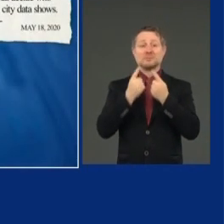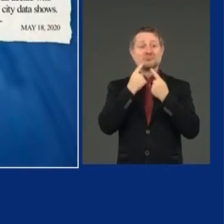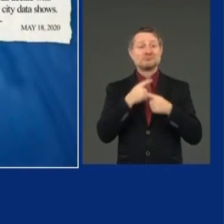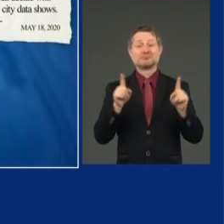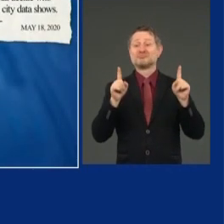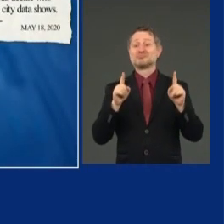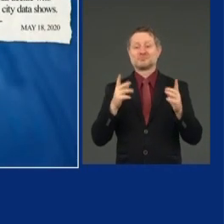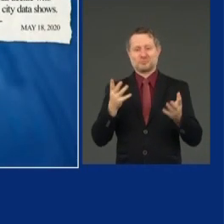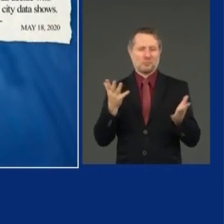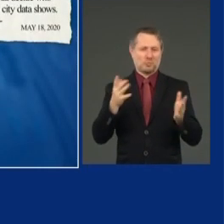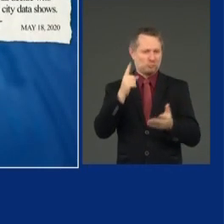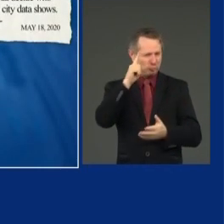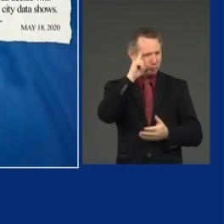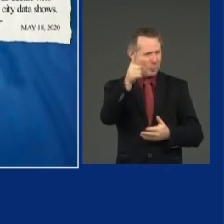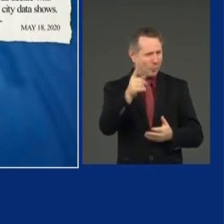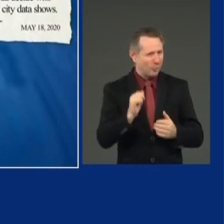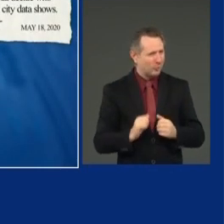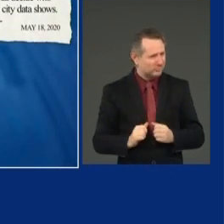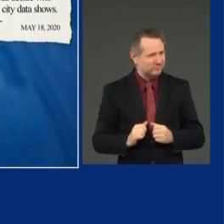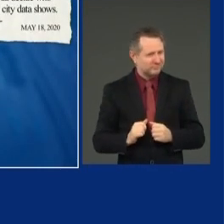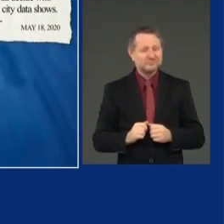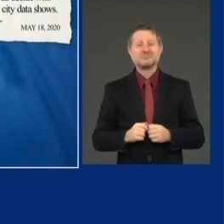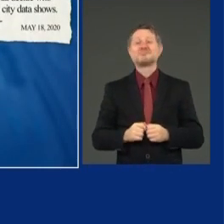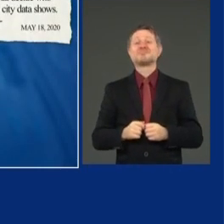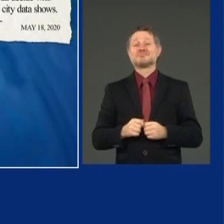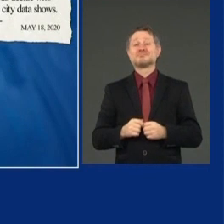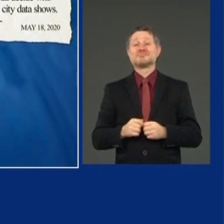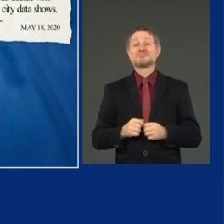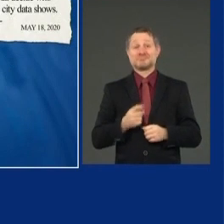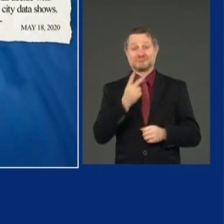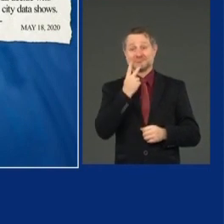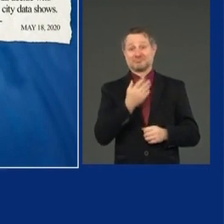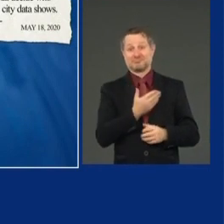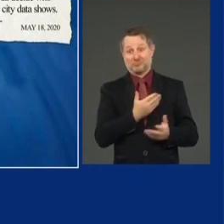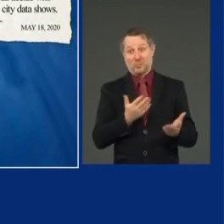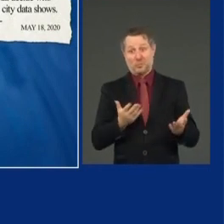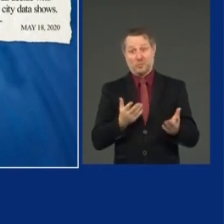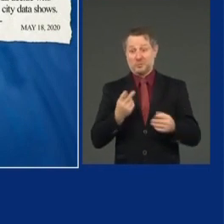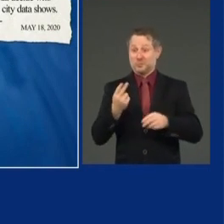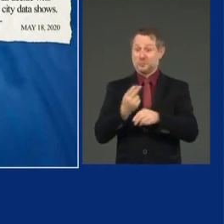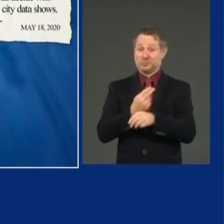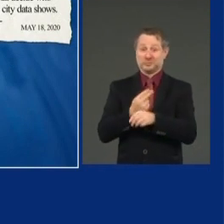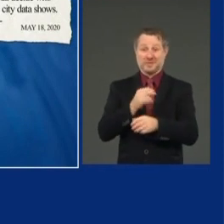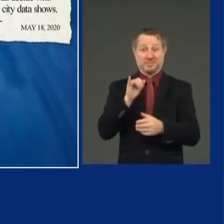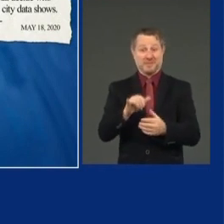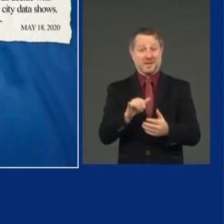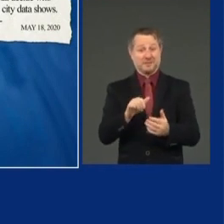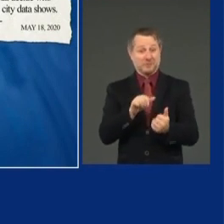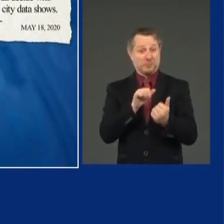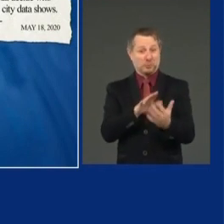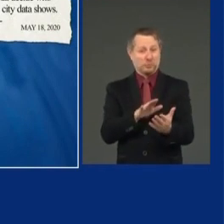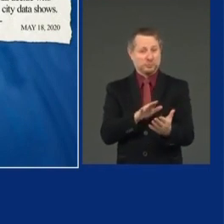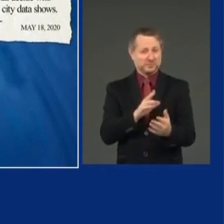IT'S ABOUT DATA.